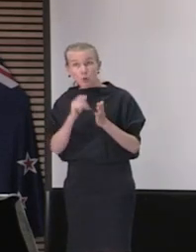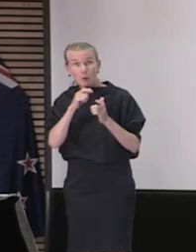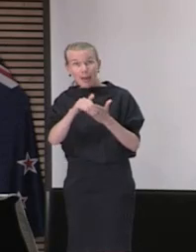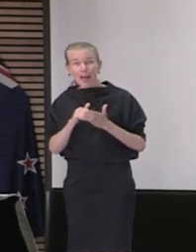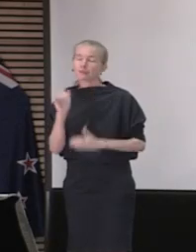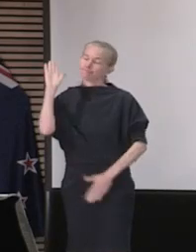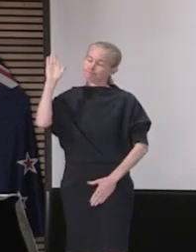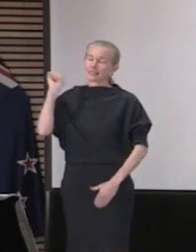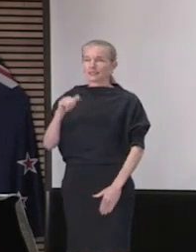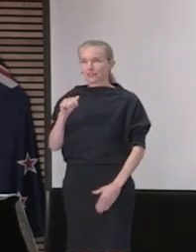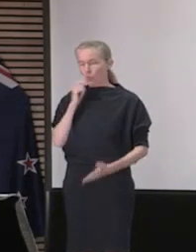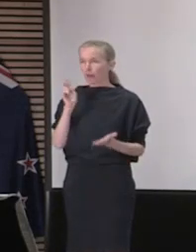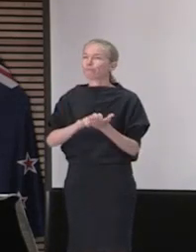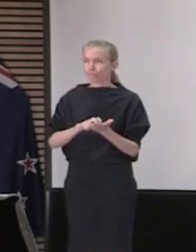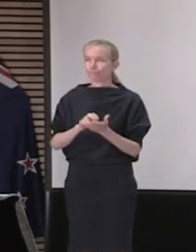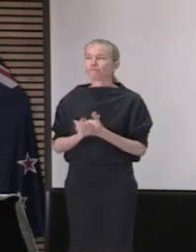Didyou want to add anything onthe app?